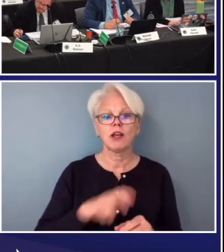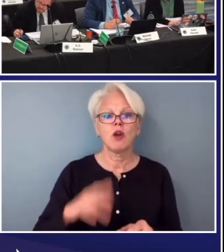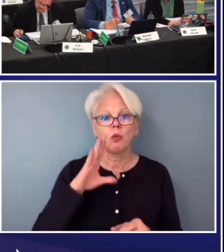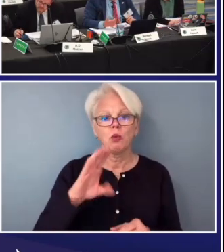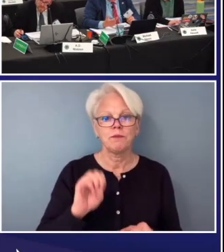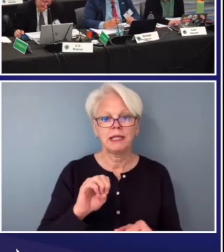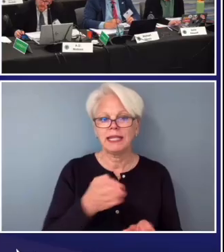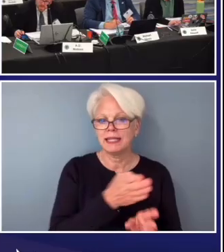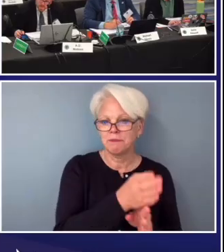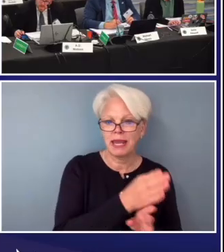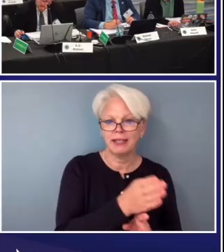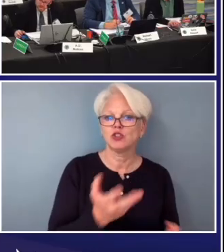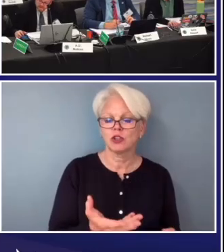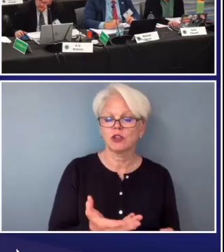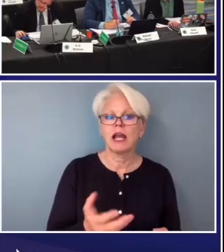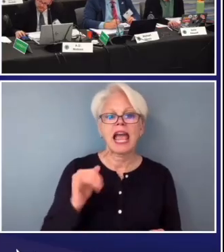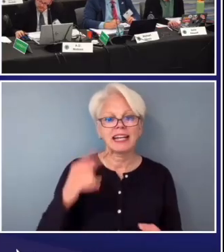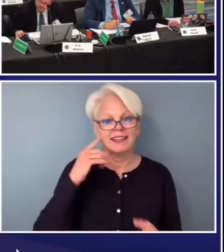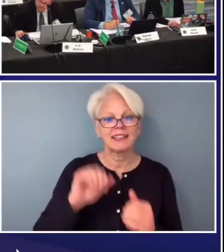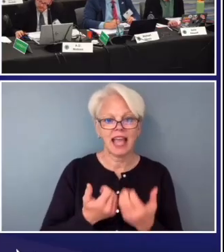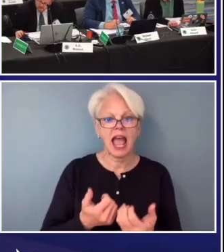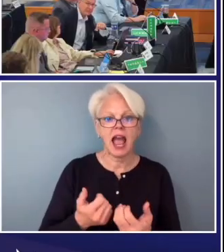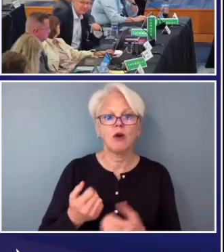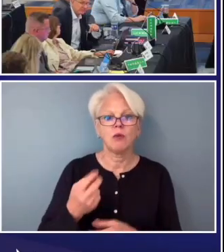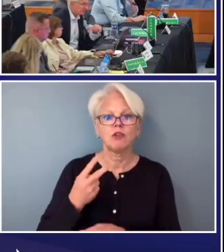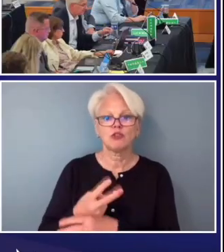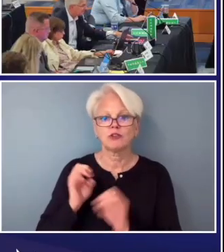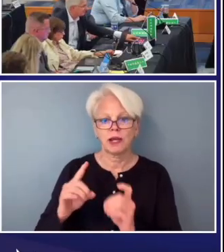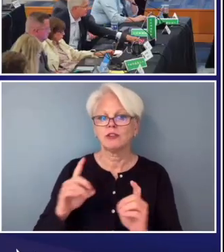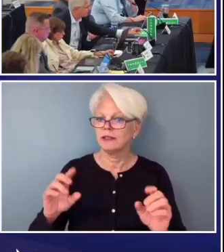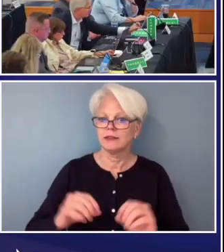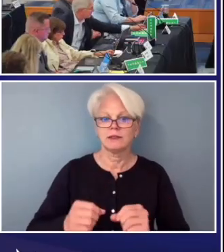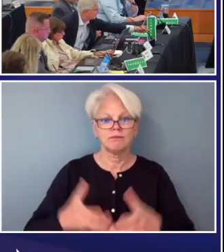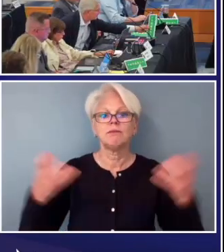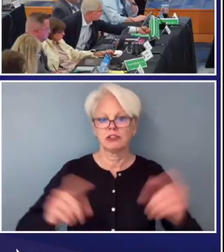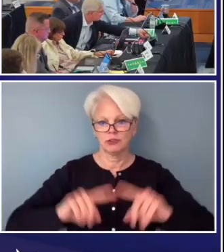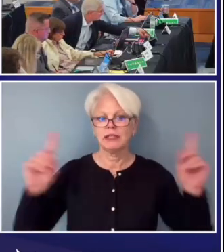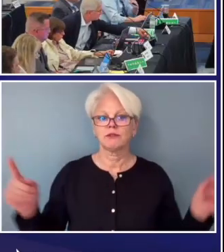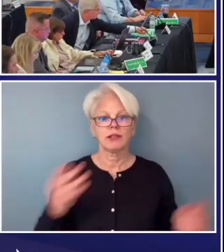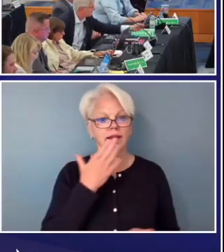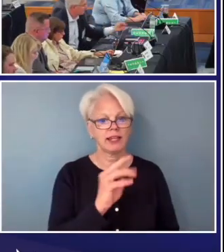And I think this is also how graduate education is dramatically different. Thank you, Mark. Jeff, back to you.